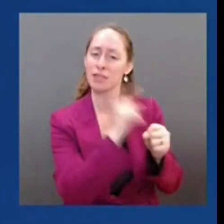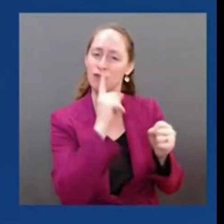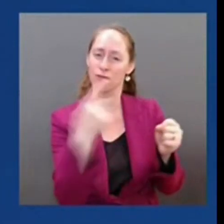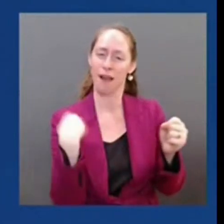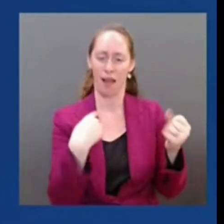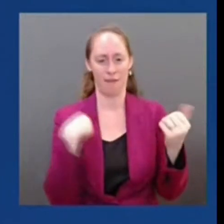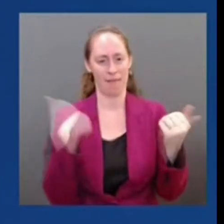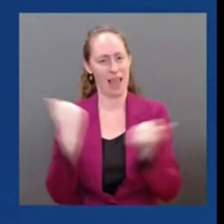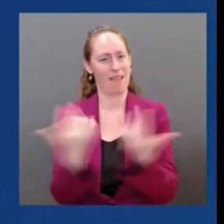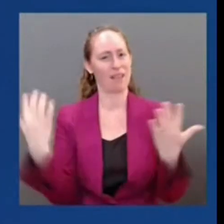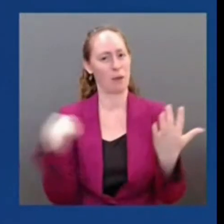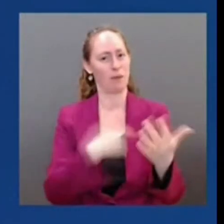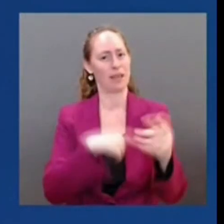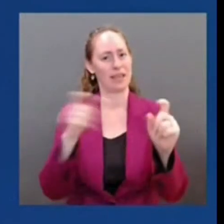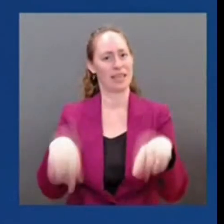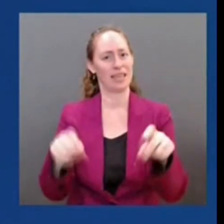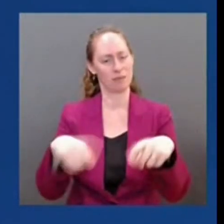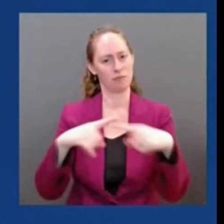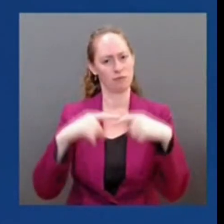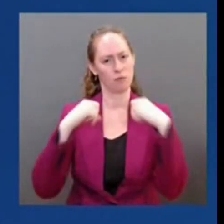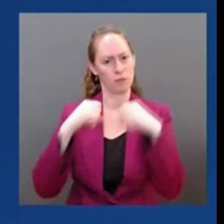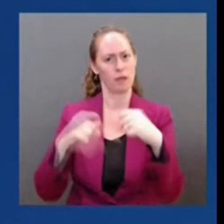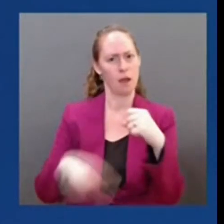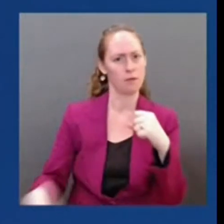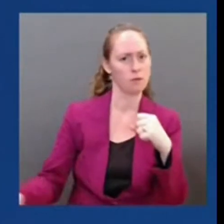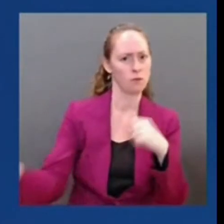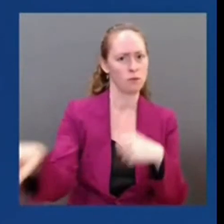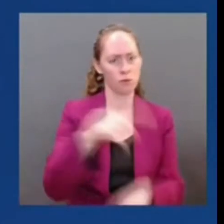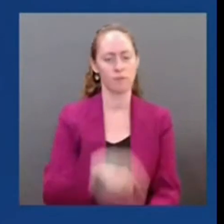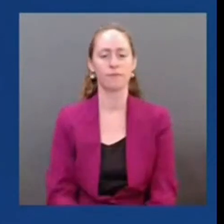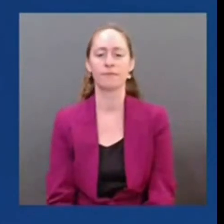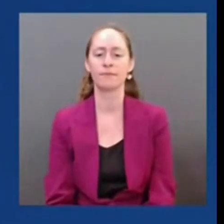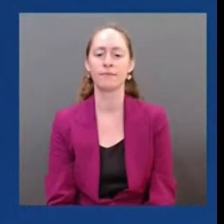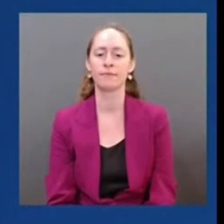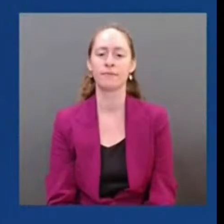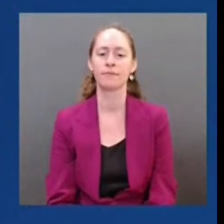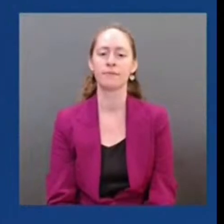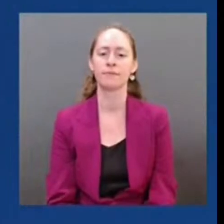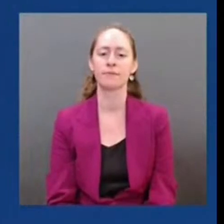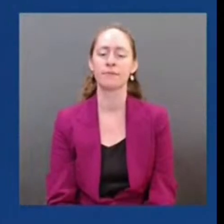RESOURCES TO CONTINUE TO PROTECT AMERICAN PEOPLE.